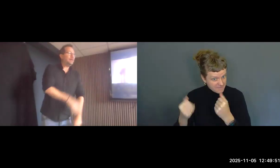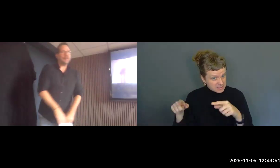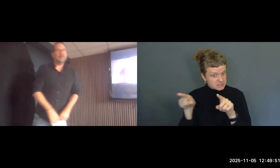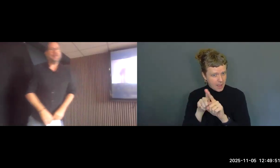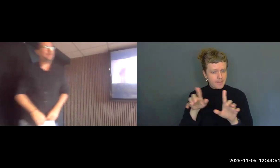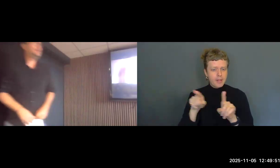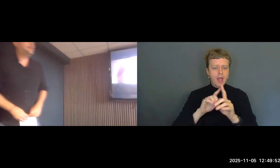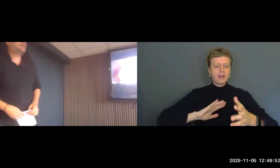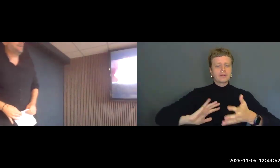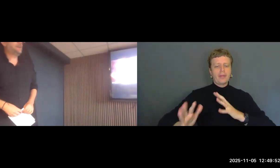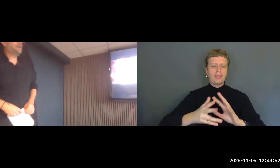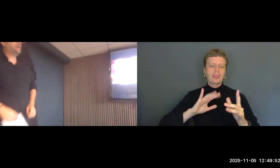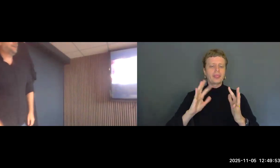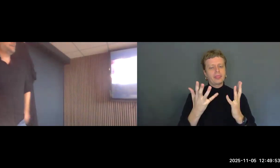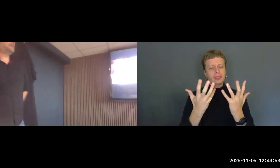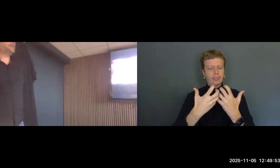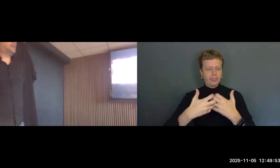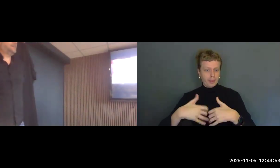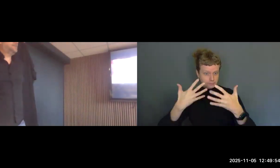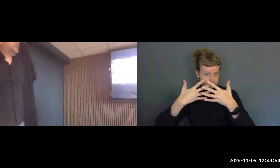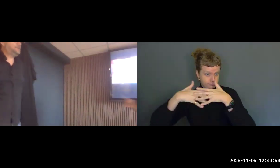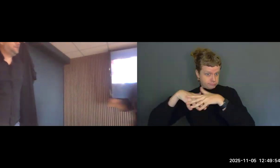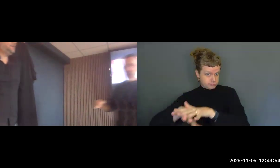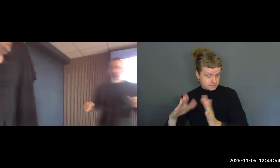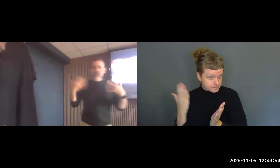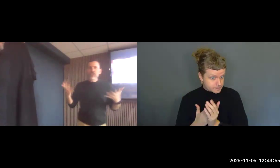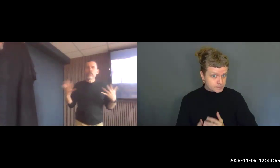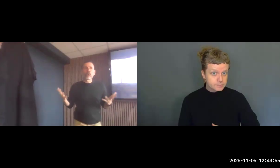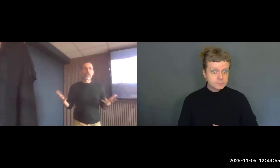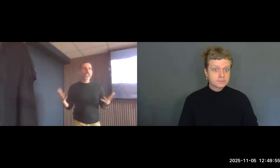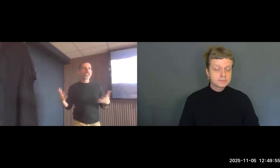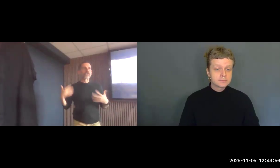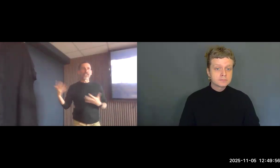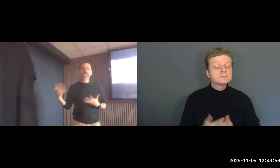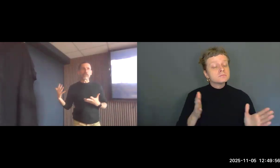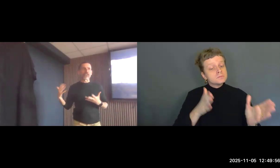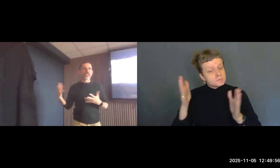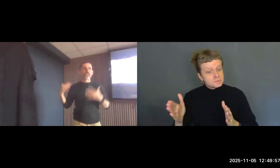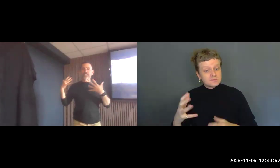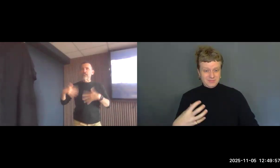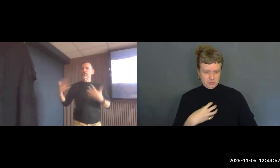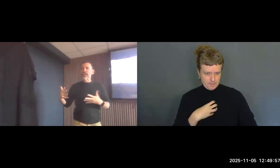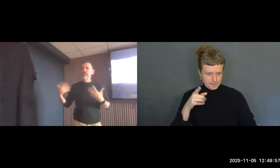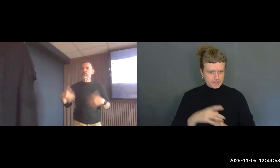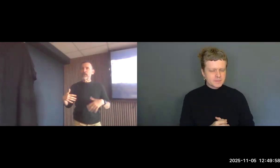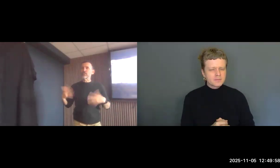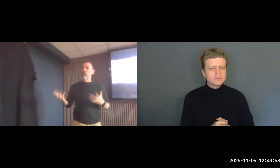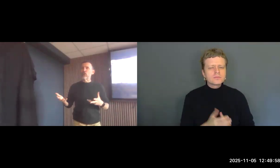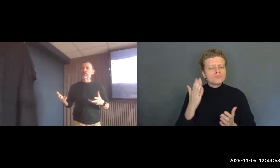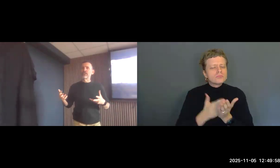I think the important thing is to forget about the sound change is based on